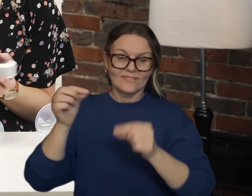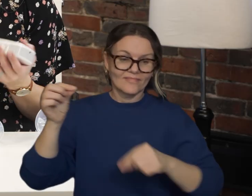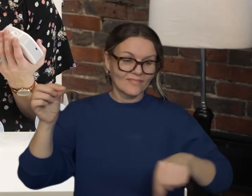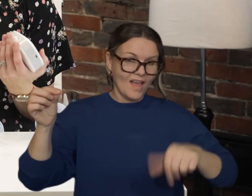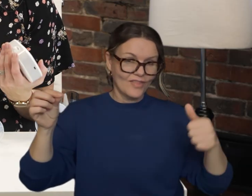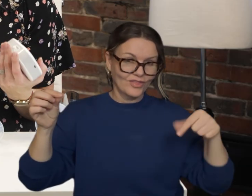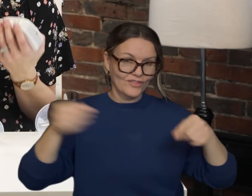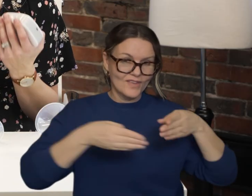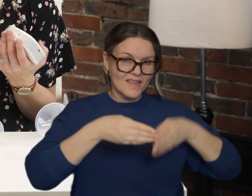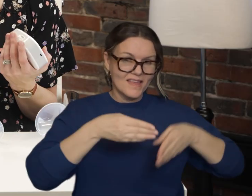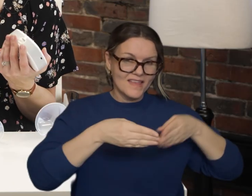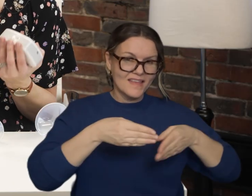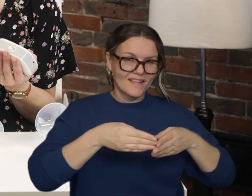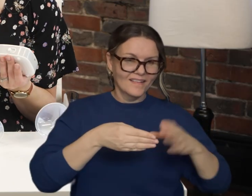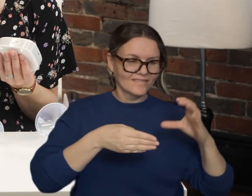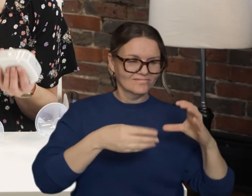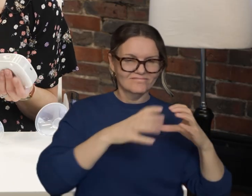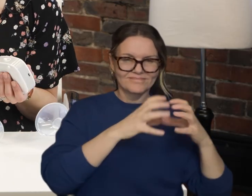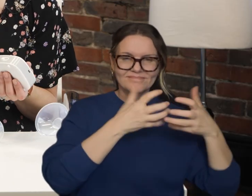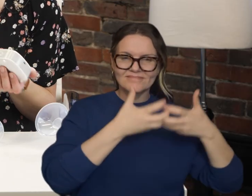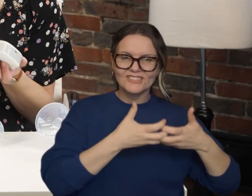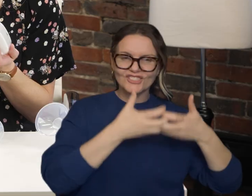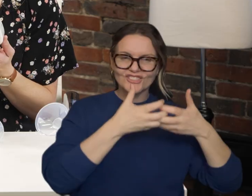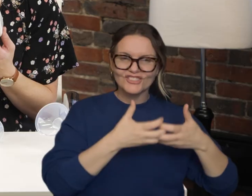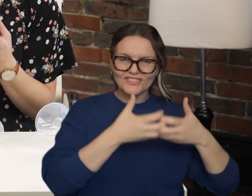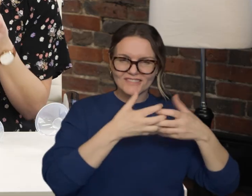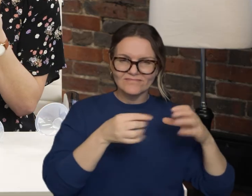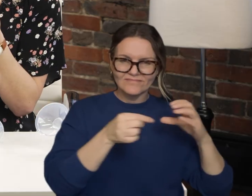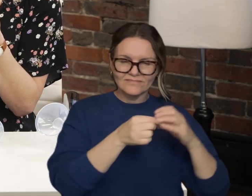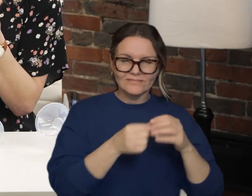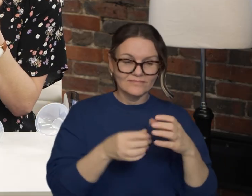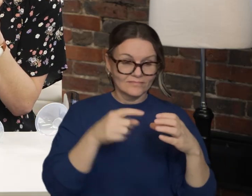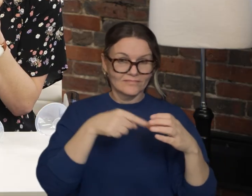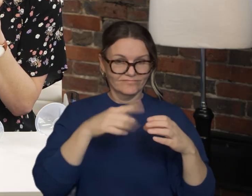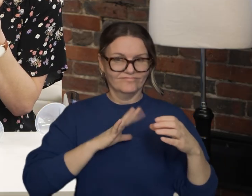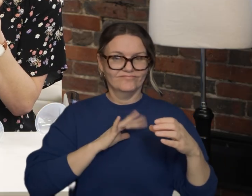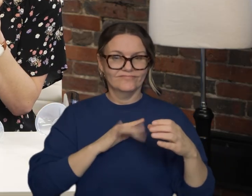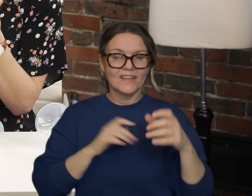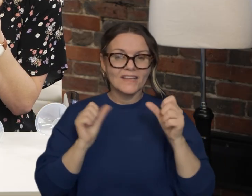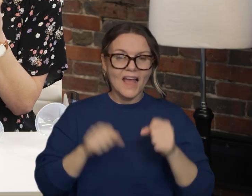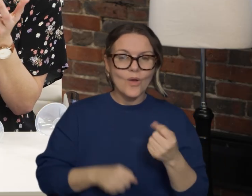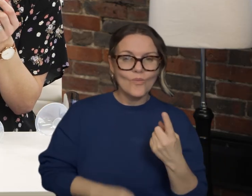so you can pump one or both sides at the same time on the side of the pump they have two ports here